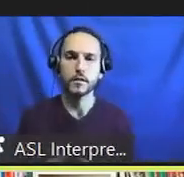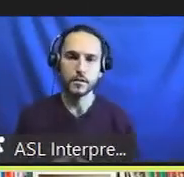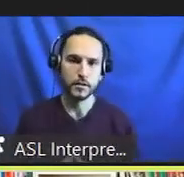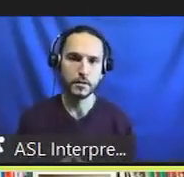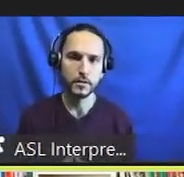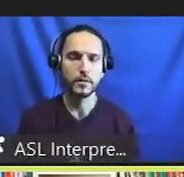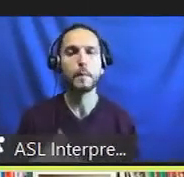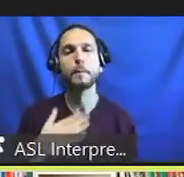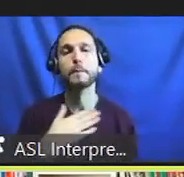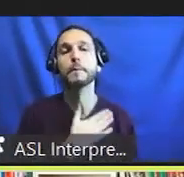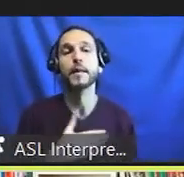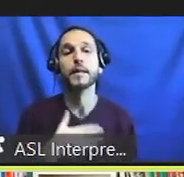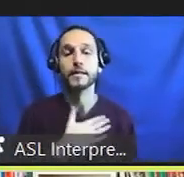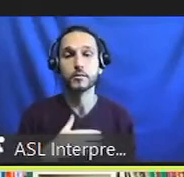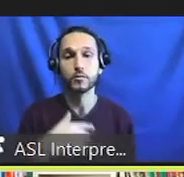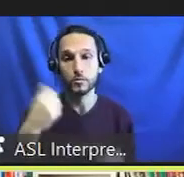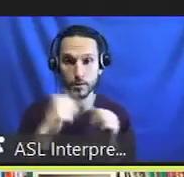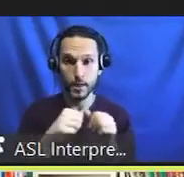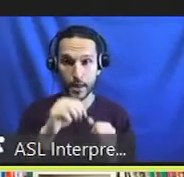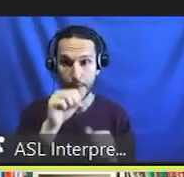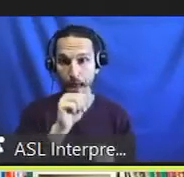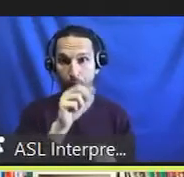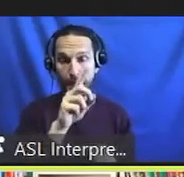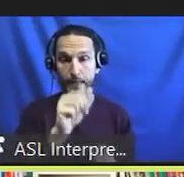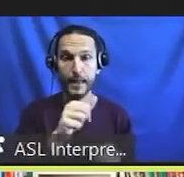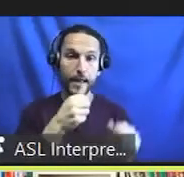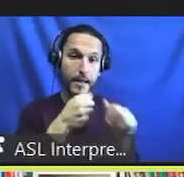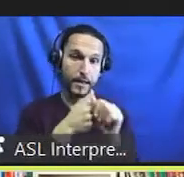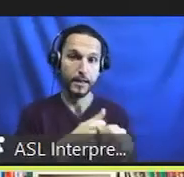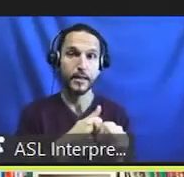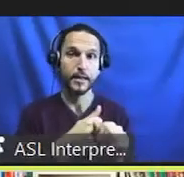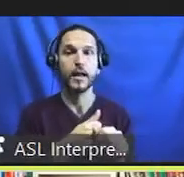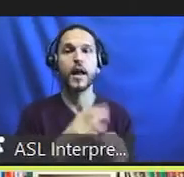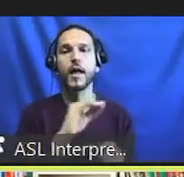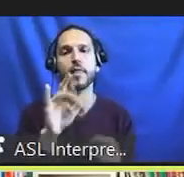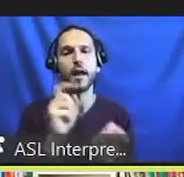So please, remember, when it comes to ADA compliance and these accommodations